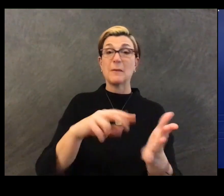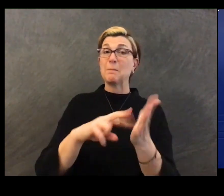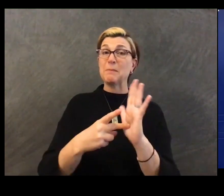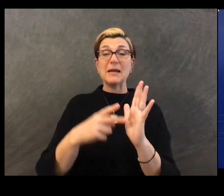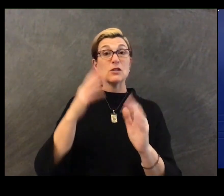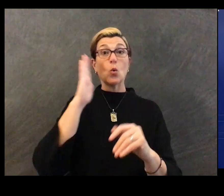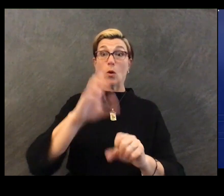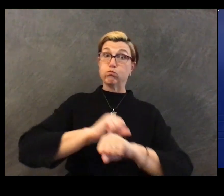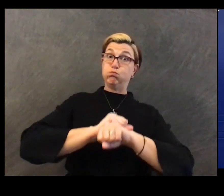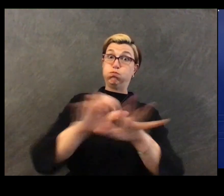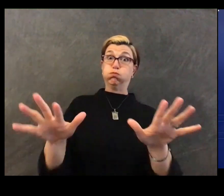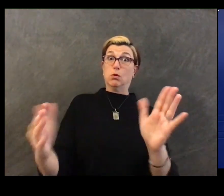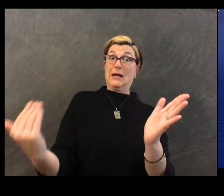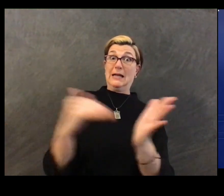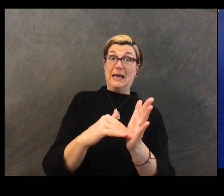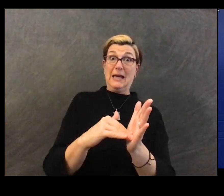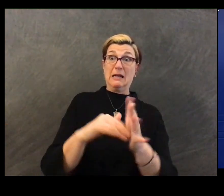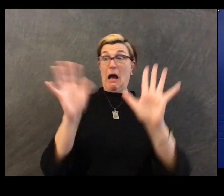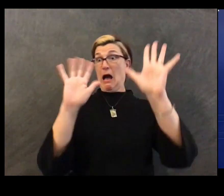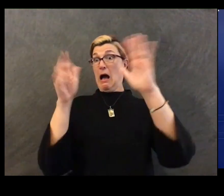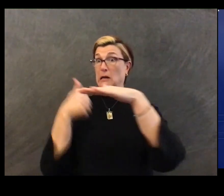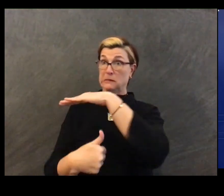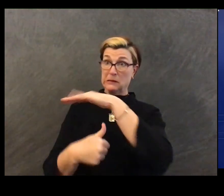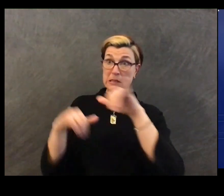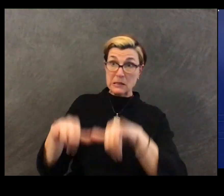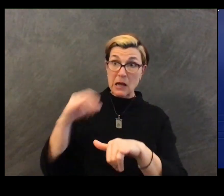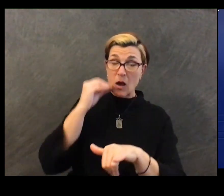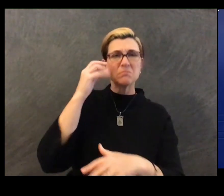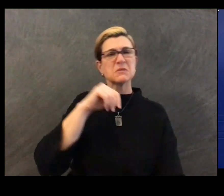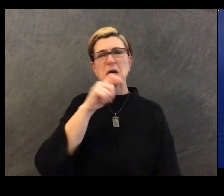this spring I have confidence that our public health response of early case